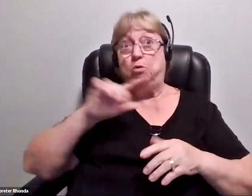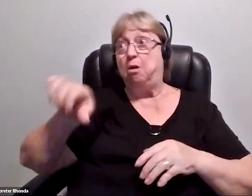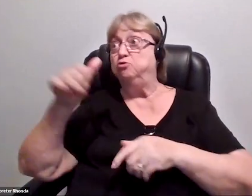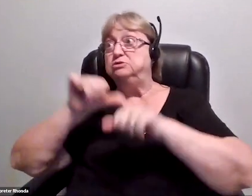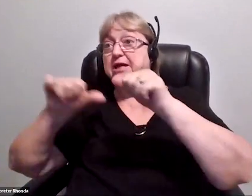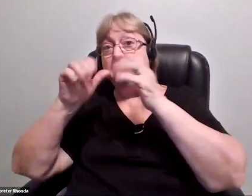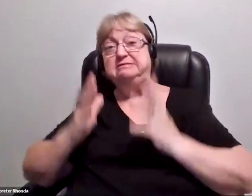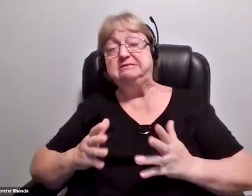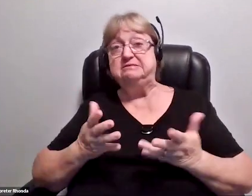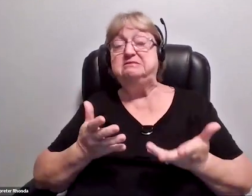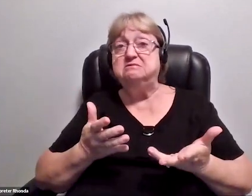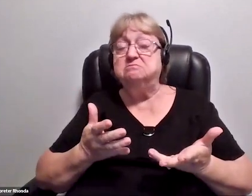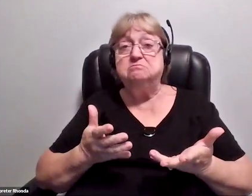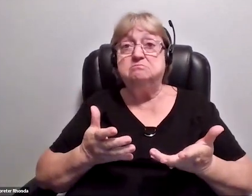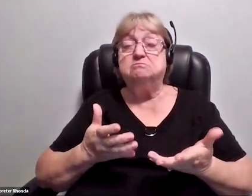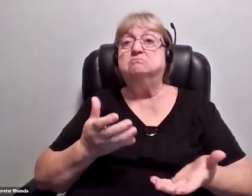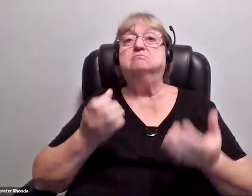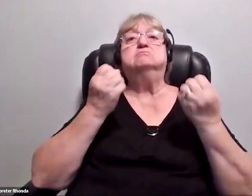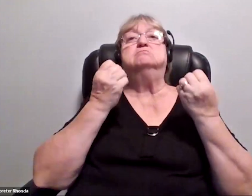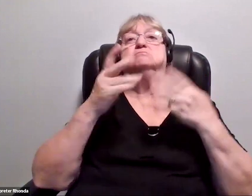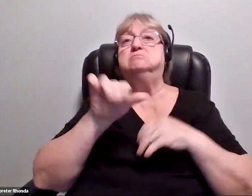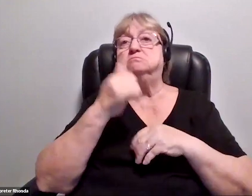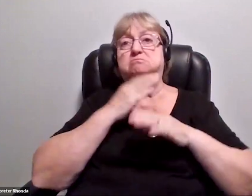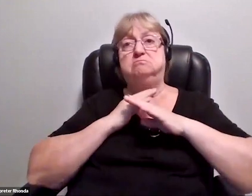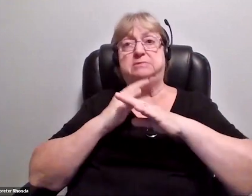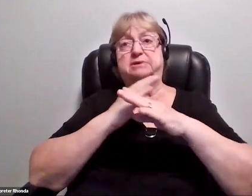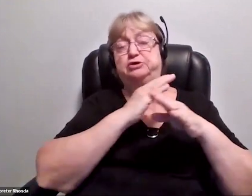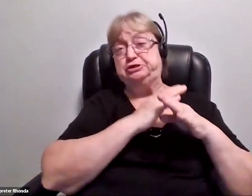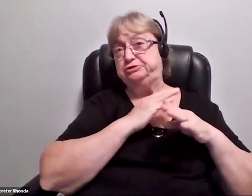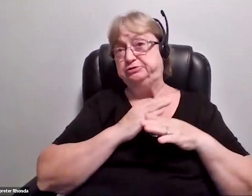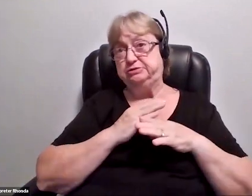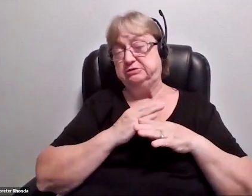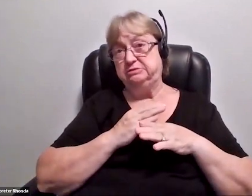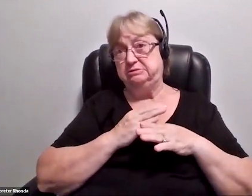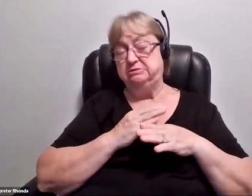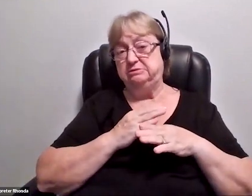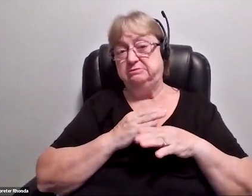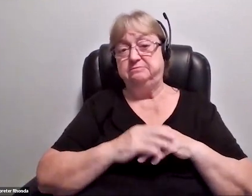There are many other barriers, I only quoted some of them.